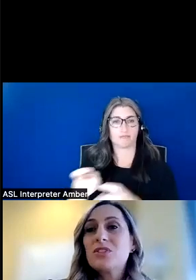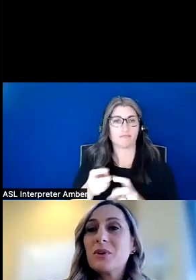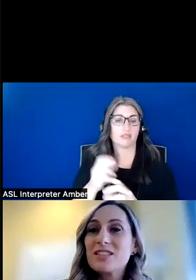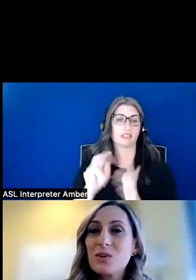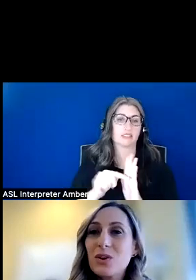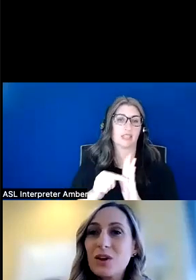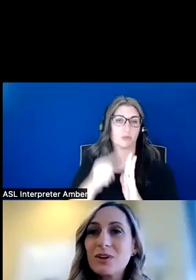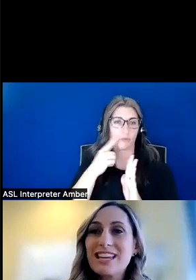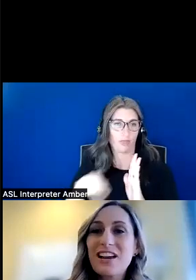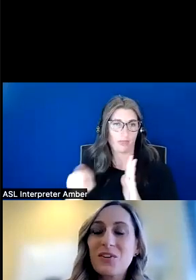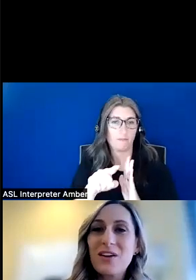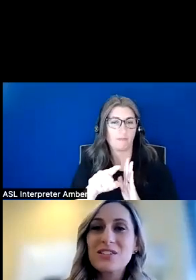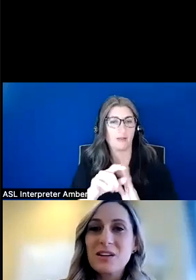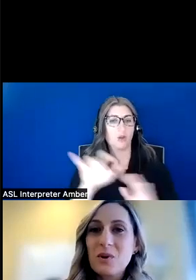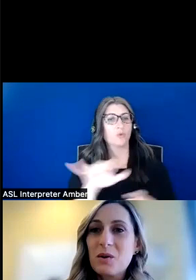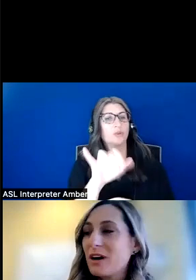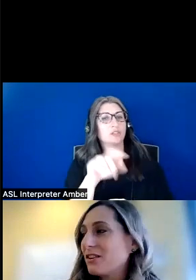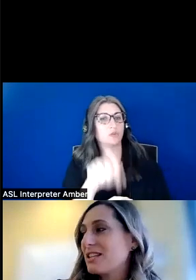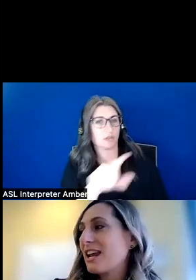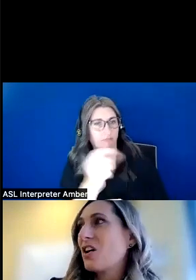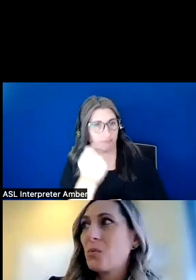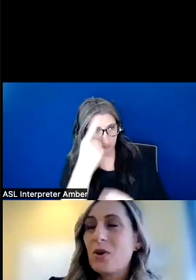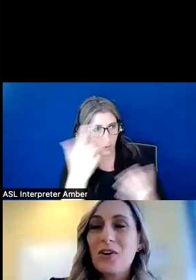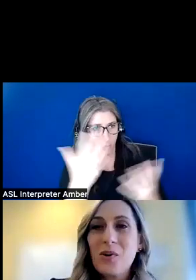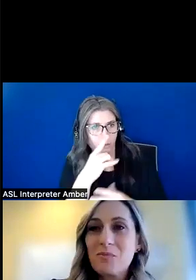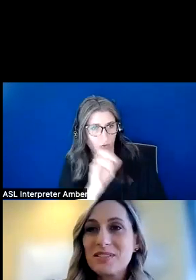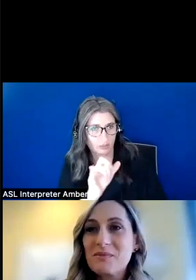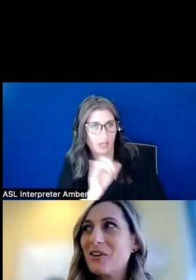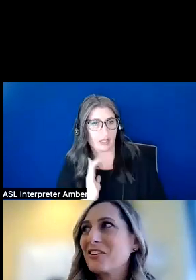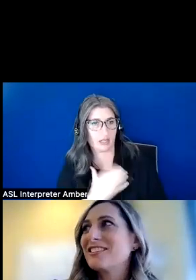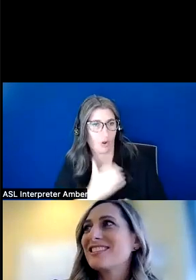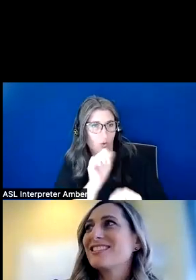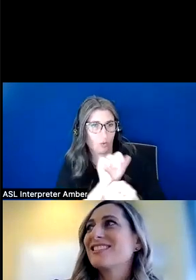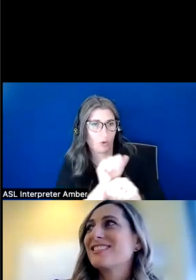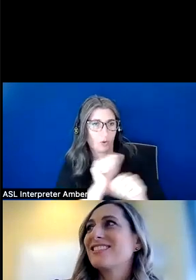We're doing this so you can really get grounded in what it looked like in our work with some partners.